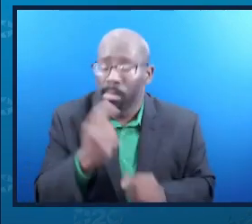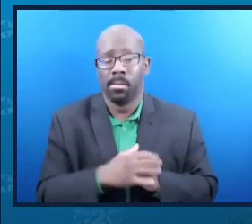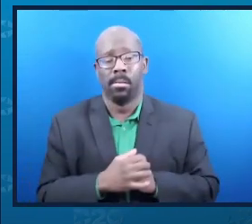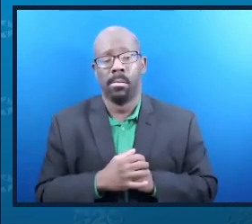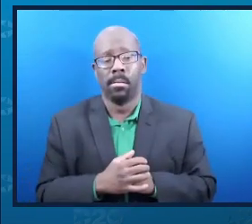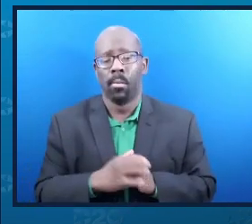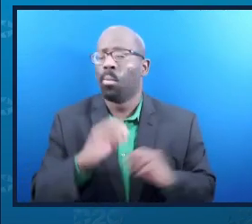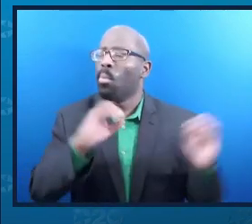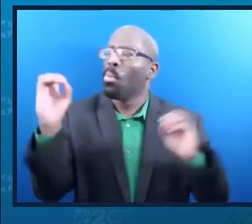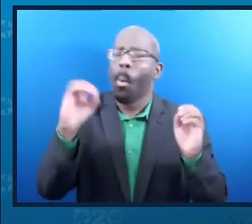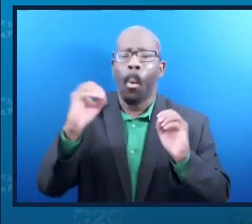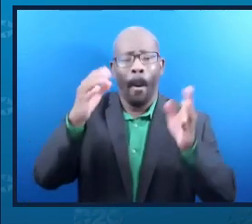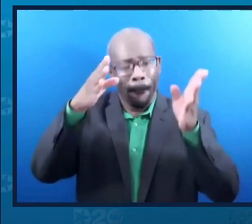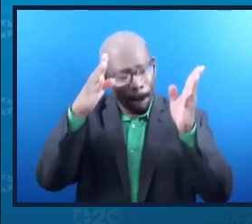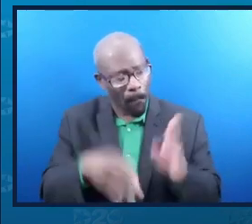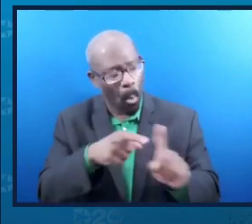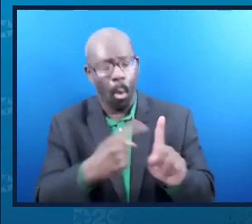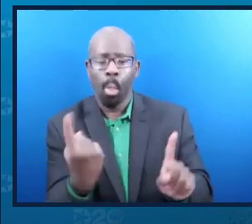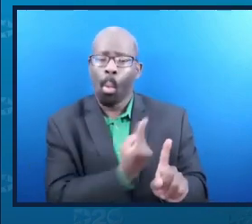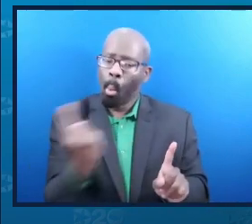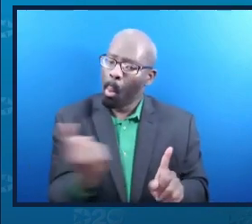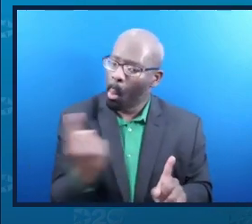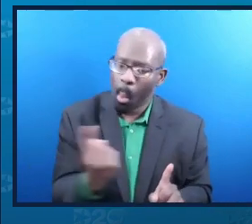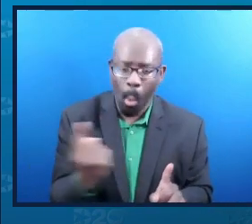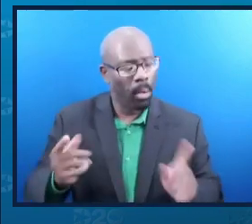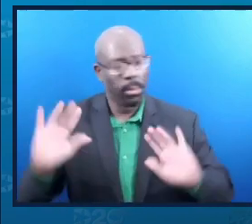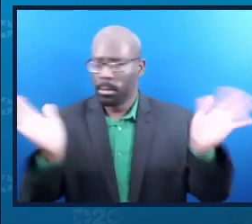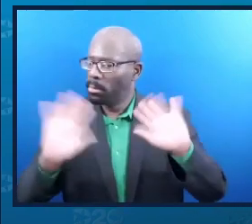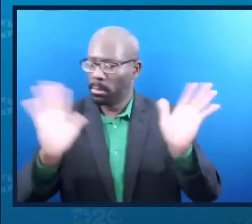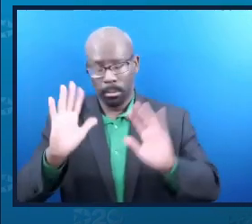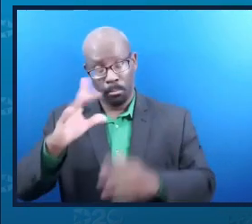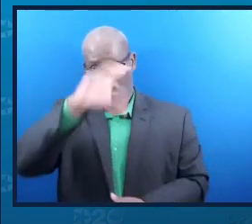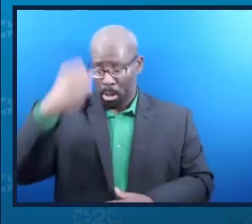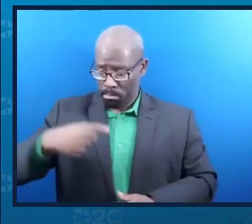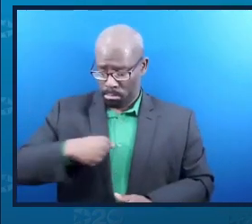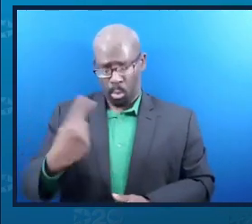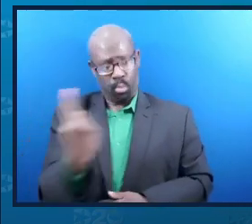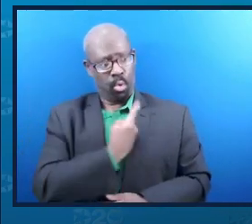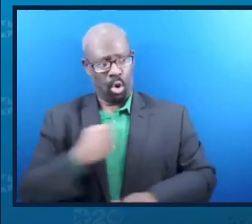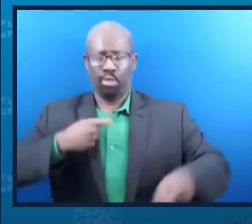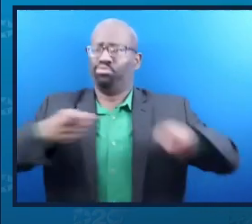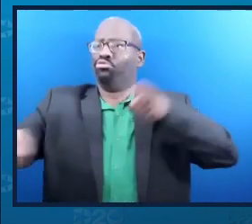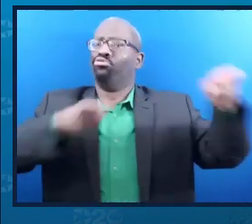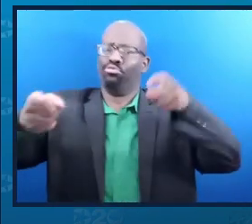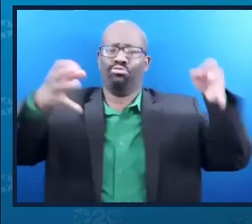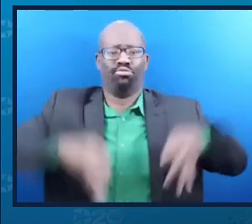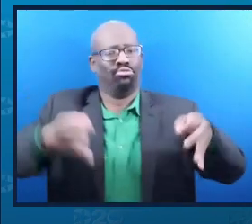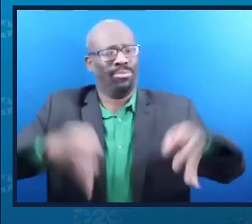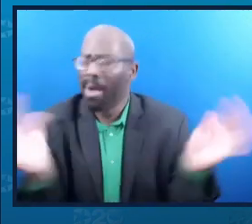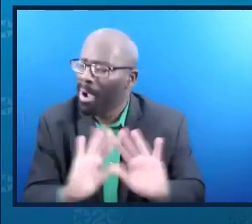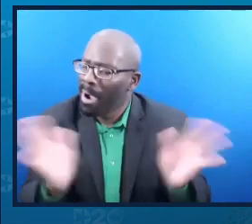COUNTRY ALONE. NOT EVEN A PRESIDENT.